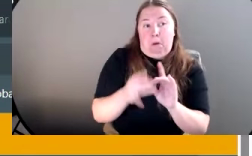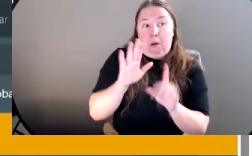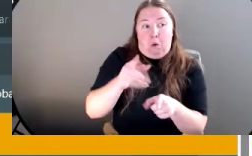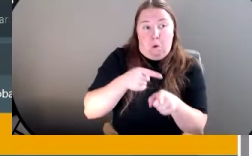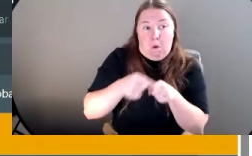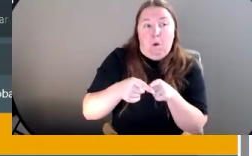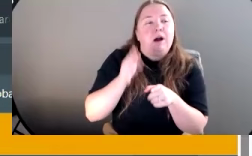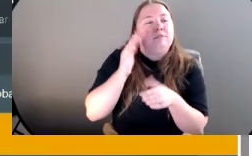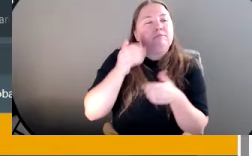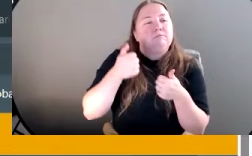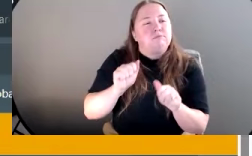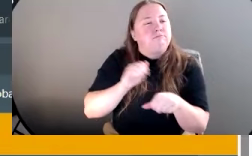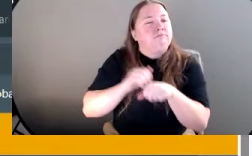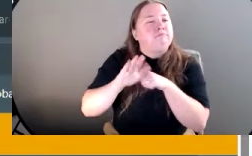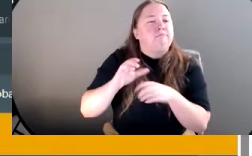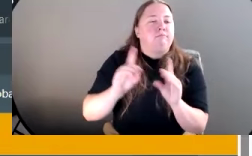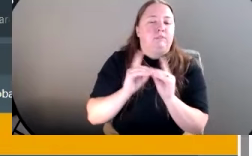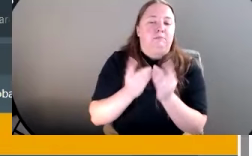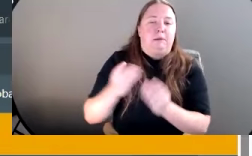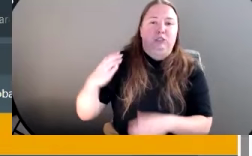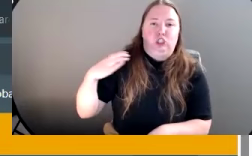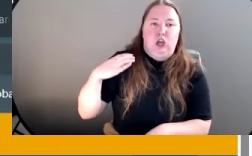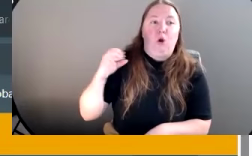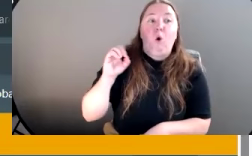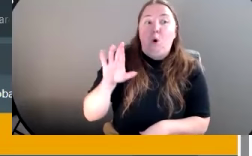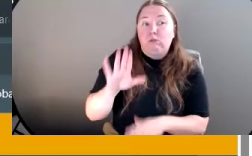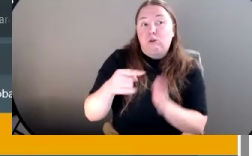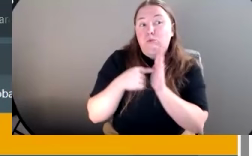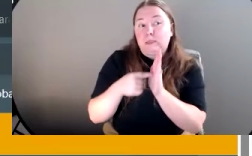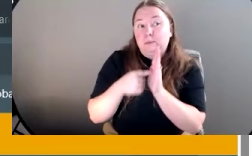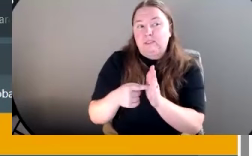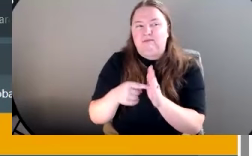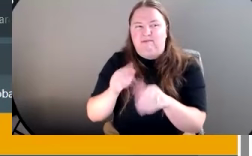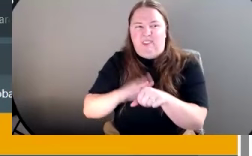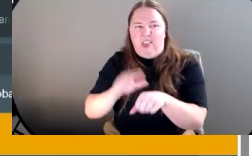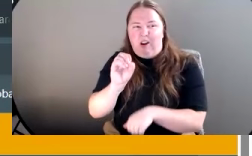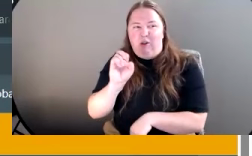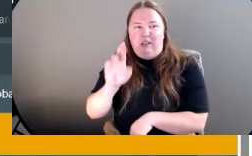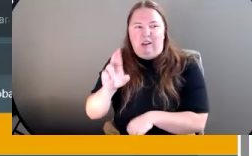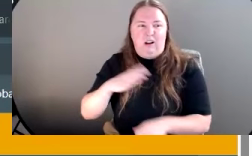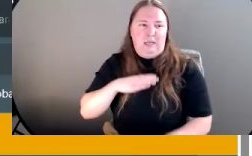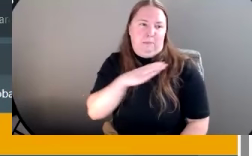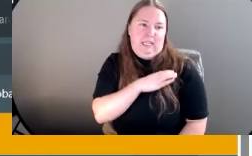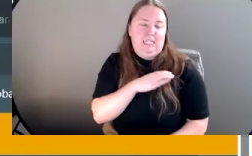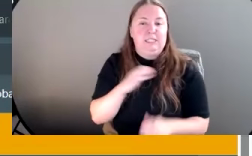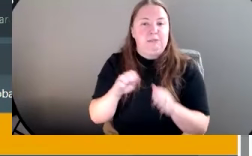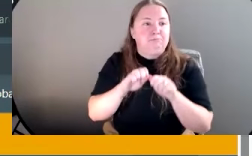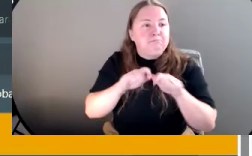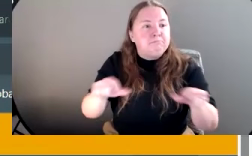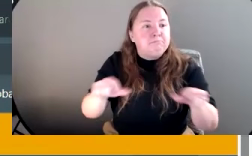to your department chair or, your representative on the OER Committee, for them to send out to faculty in their area.